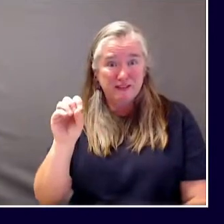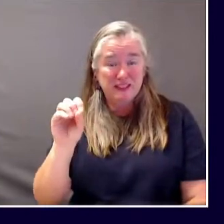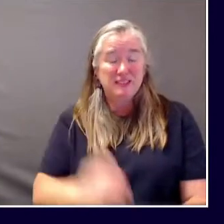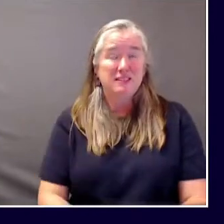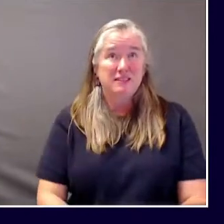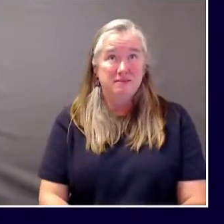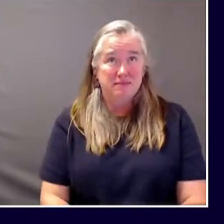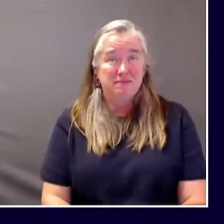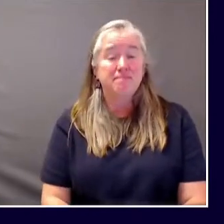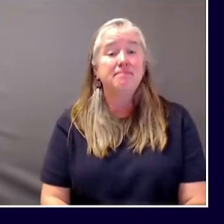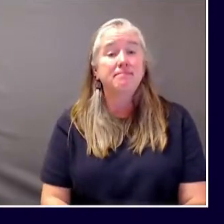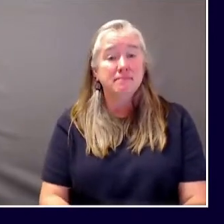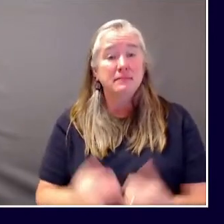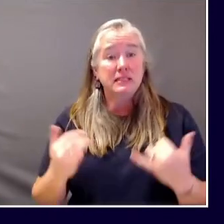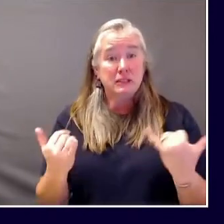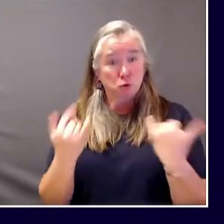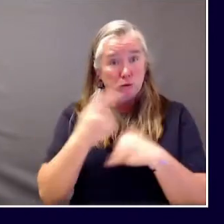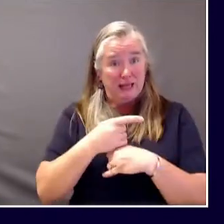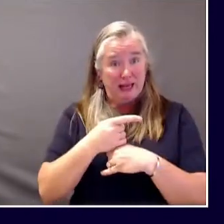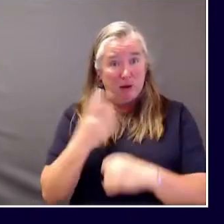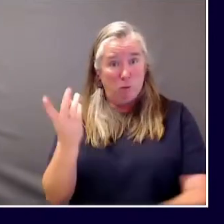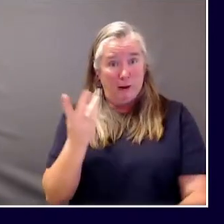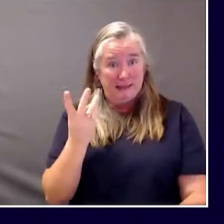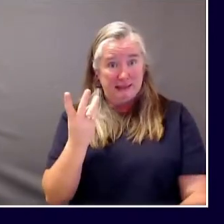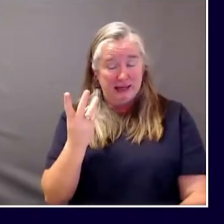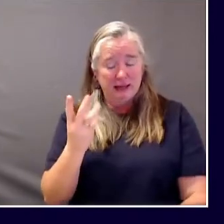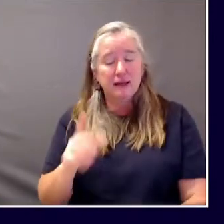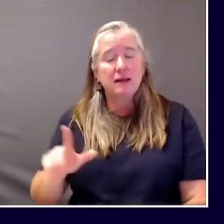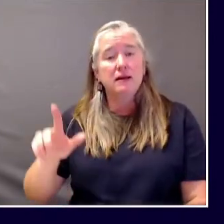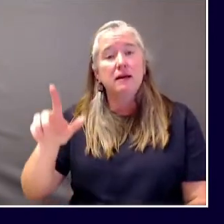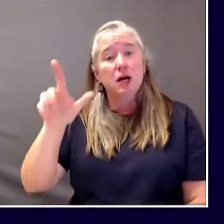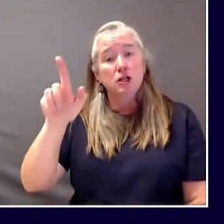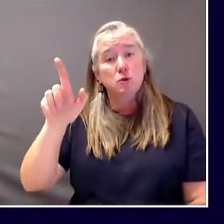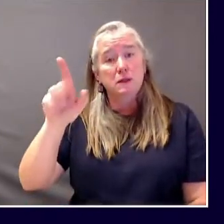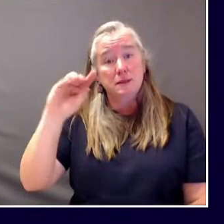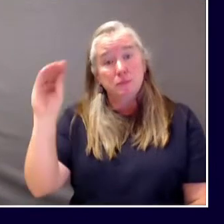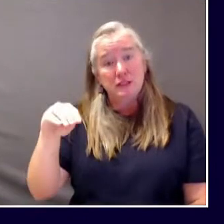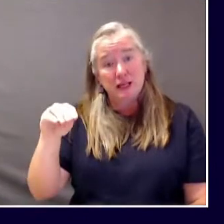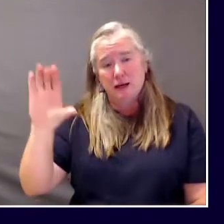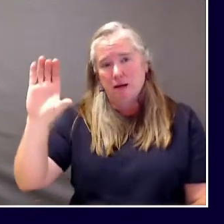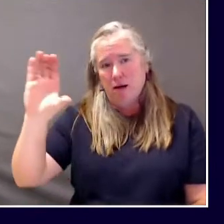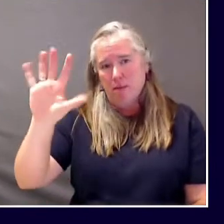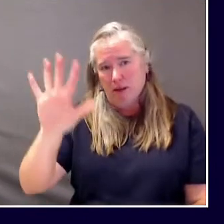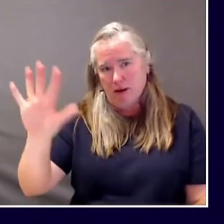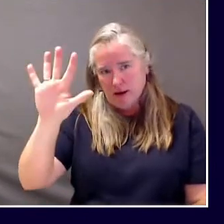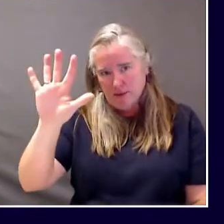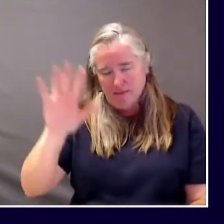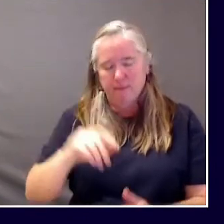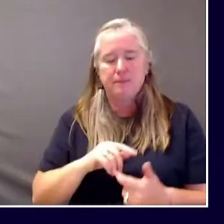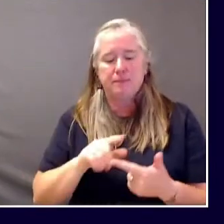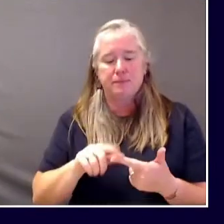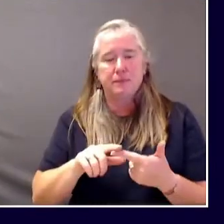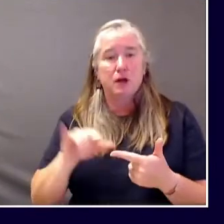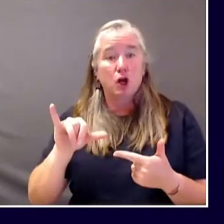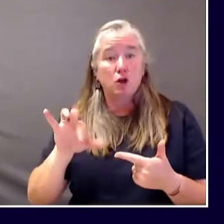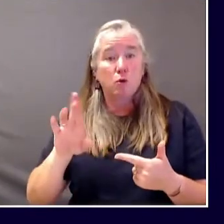as well as they continuing coverage friend of covert nineteen cases that we've seen before I dive in I'd like to thank our interpreter more Nolan progestin her schedule to be with us today as well as our colleagues at main public and our colleagues in the media for their flexibility in making it